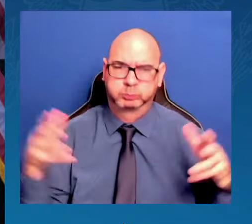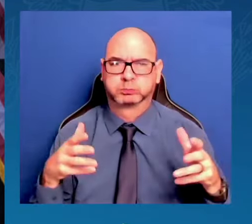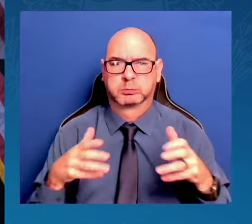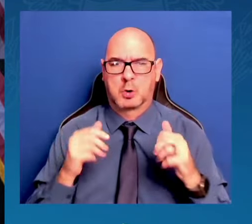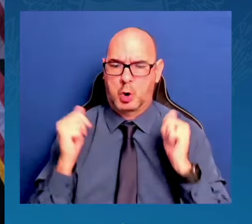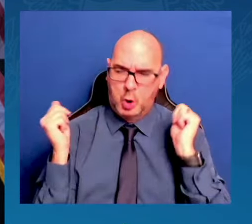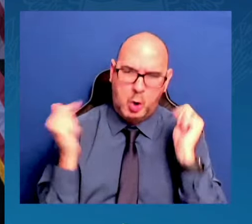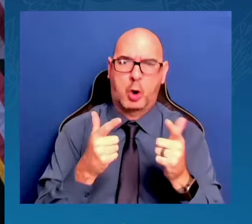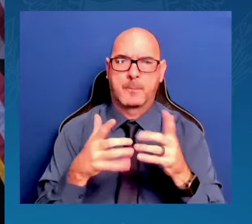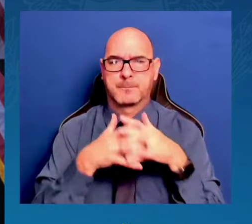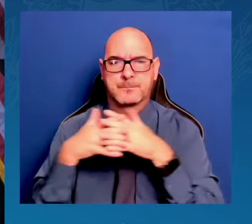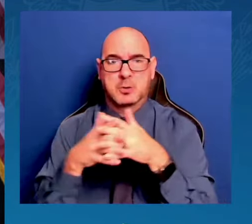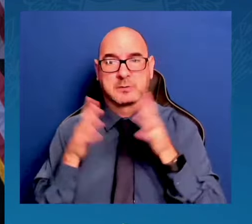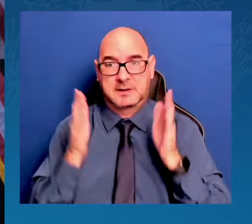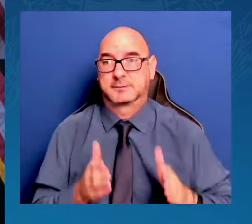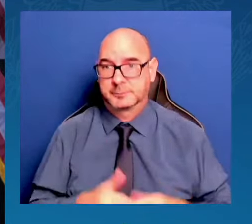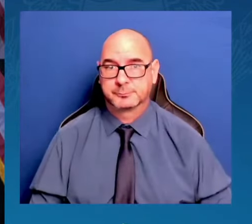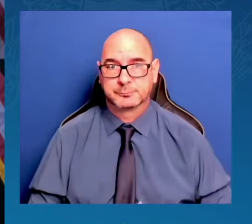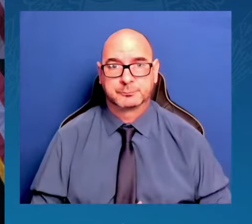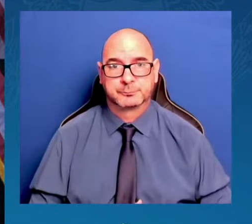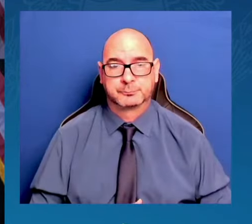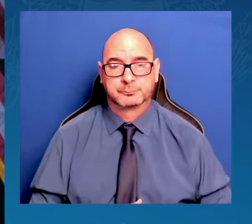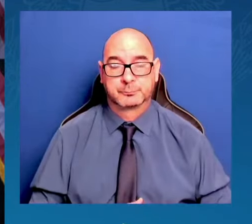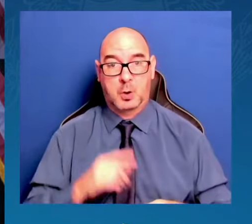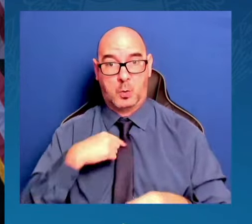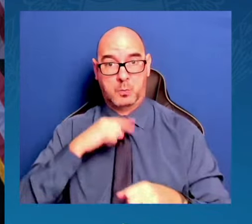A promise we made in the Declaration of Independence